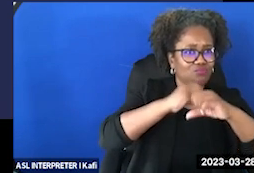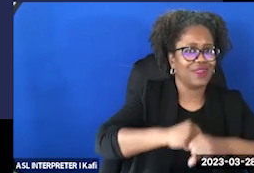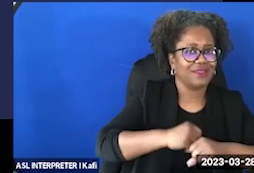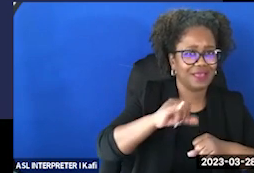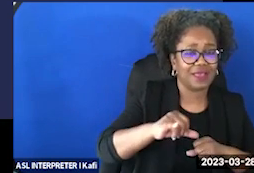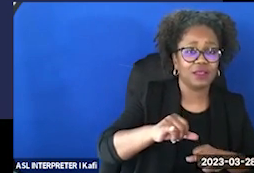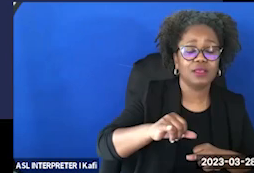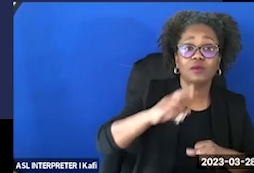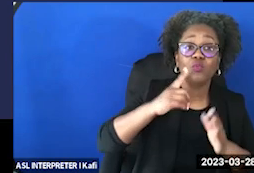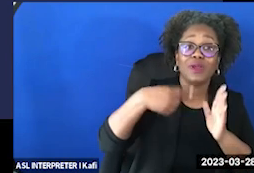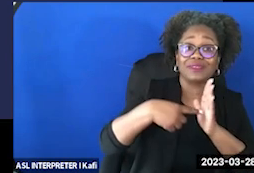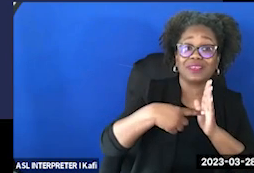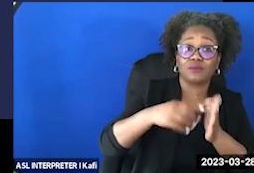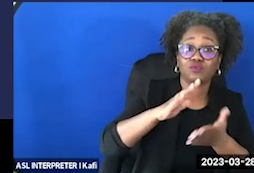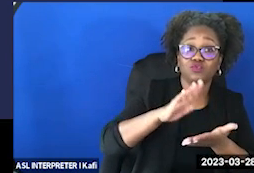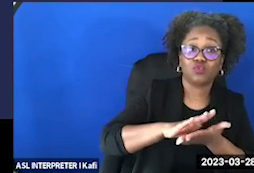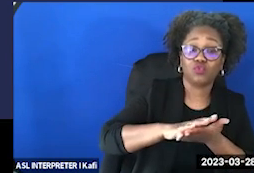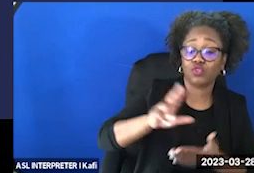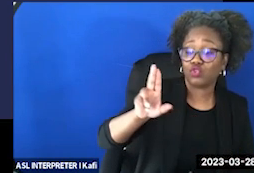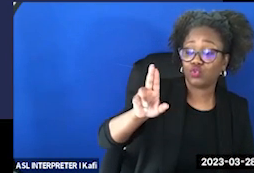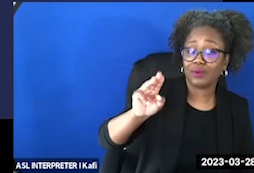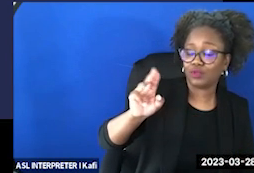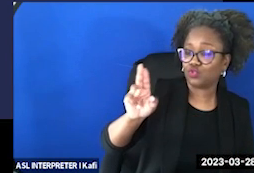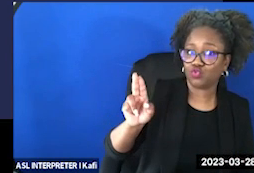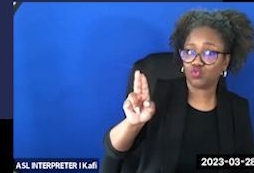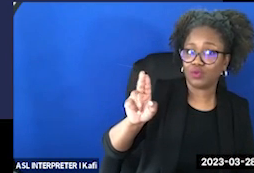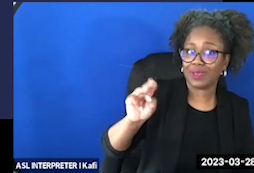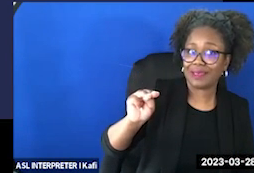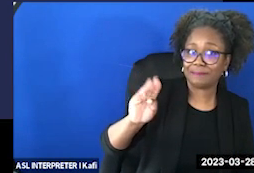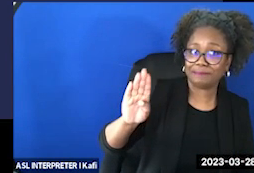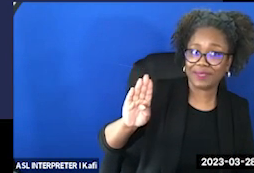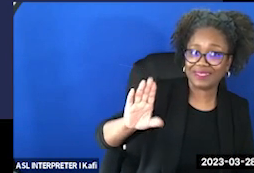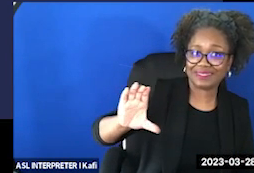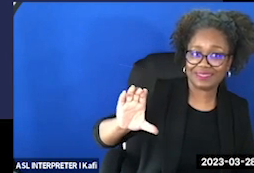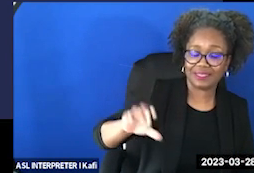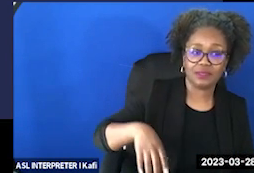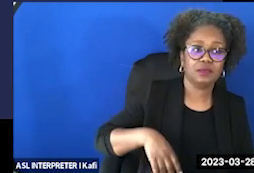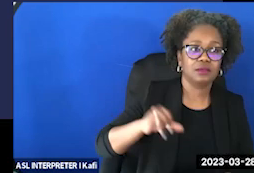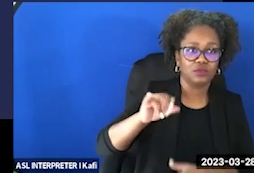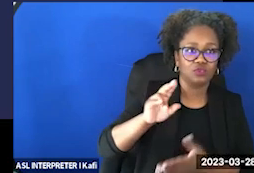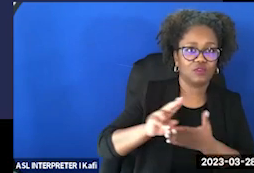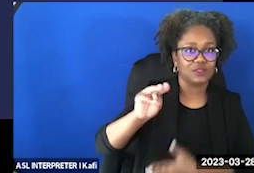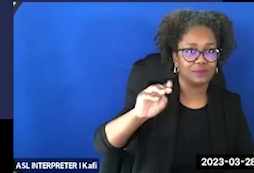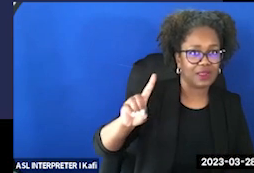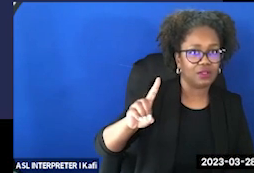Debbie Stine, Science & Technology Policy Academy: and it was again because of a leader who had a special program. You know where